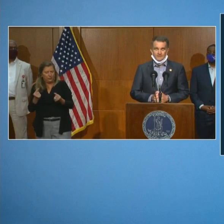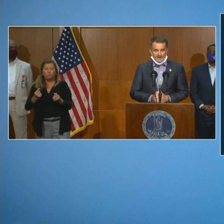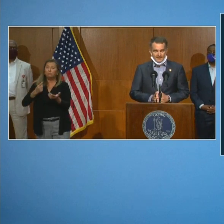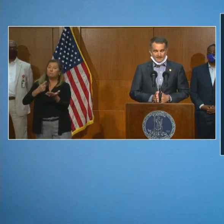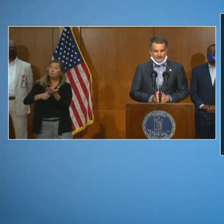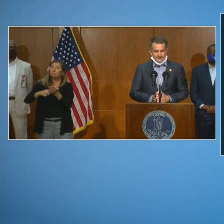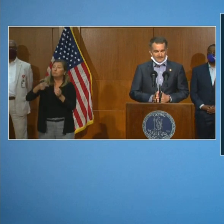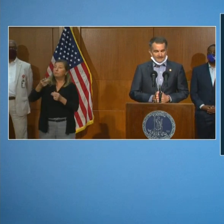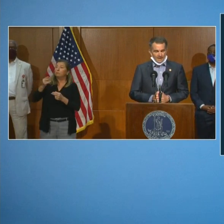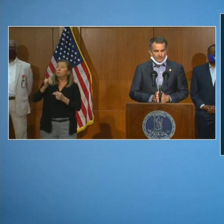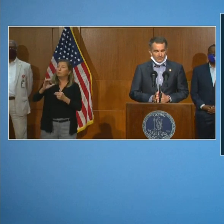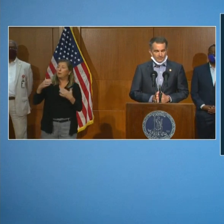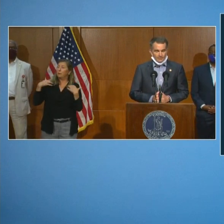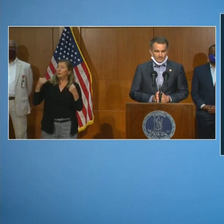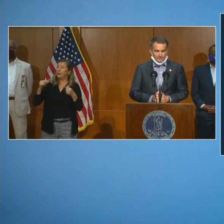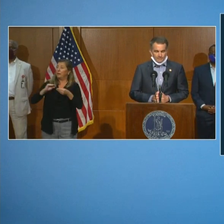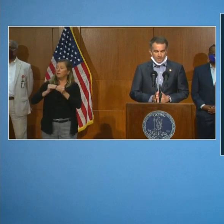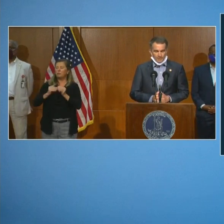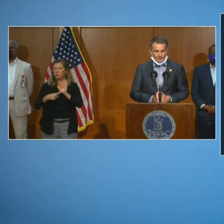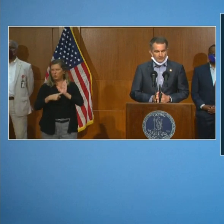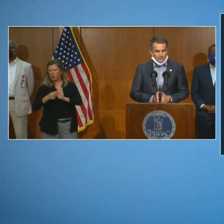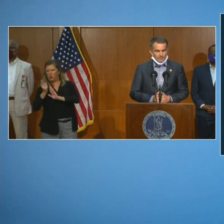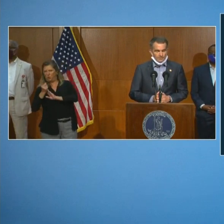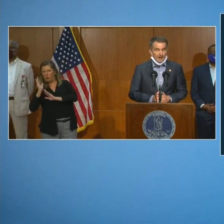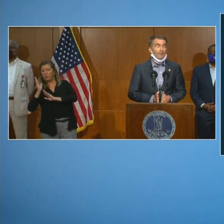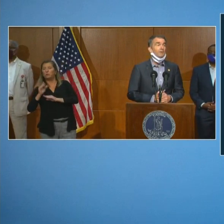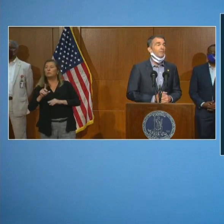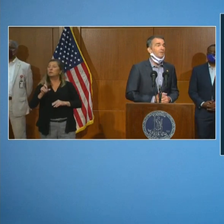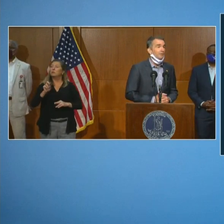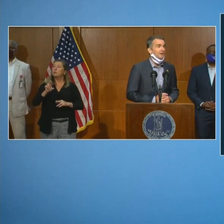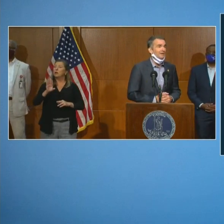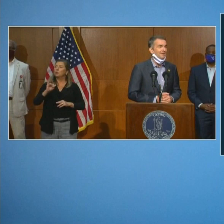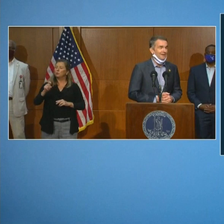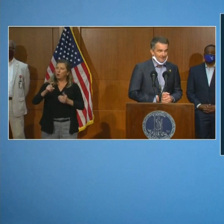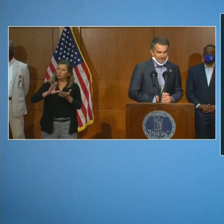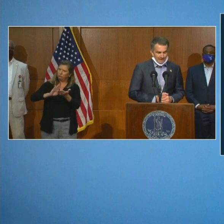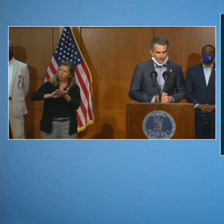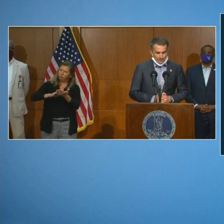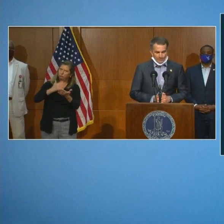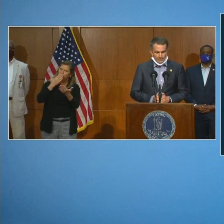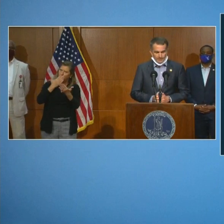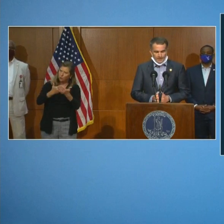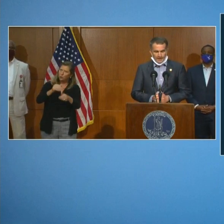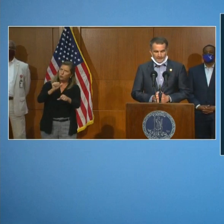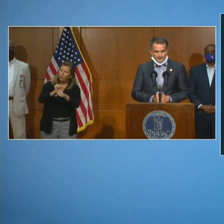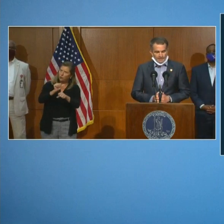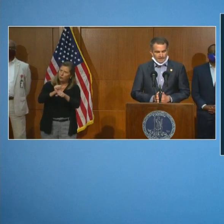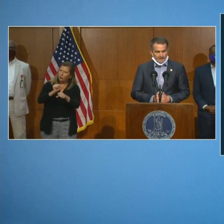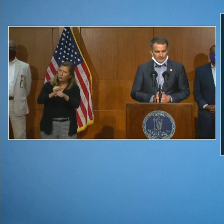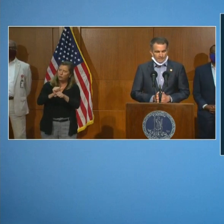PRIVATELY THIS MORNING AND REVIEWED THE BRIDGE IS DOING. WE DISCUSSED THE PUBLIC HEALTH